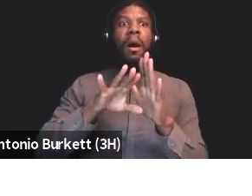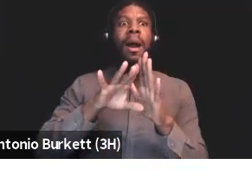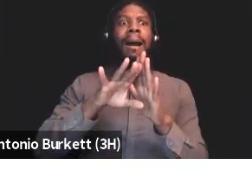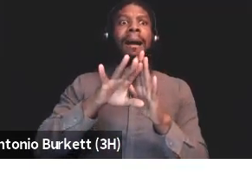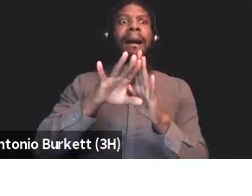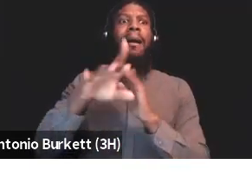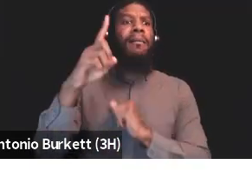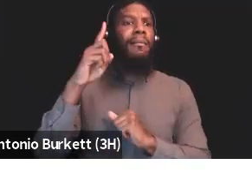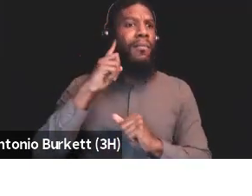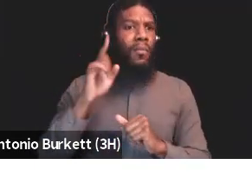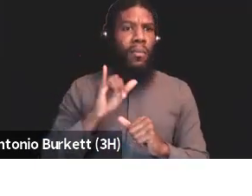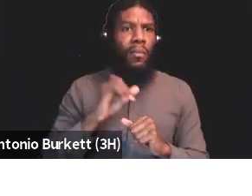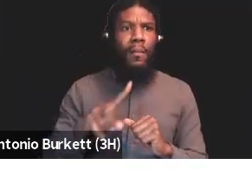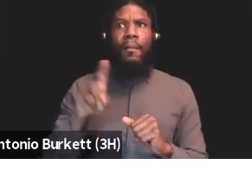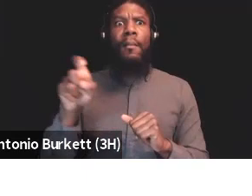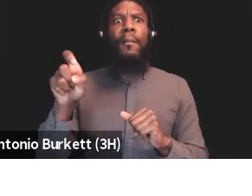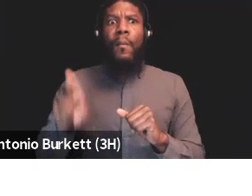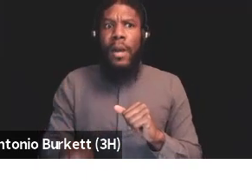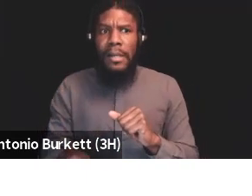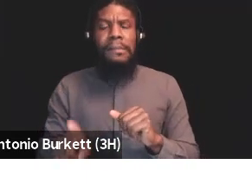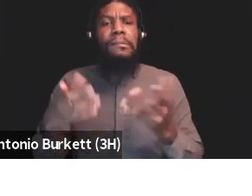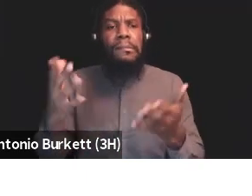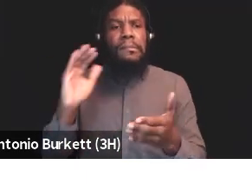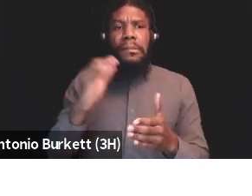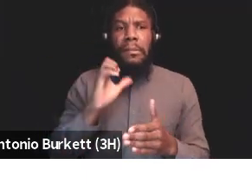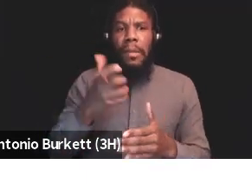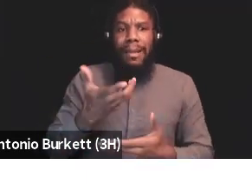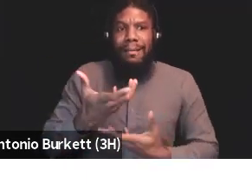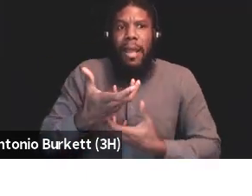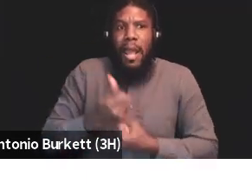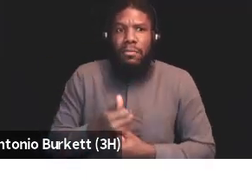rising inflection, since this can be perceived as lacking confidence in the eyes of the audience.